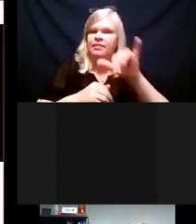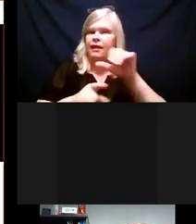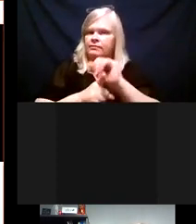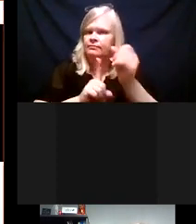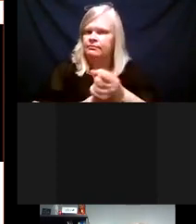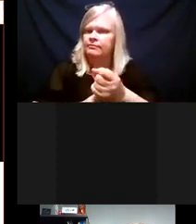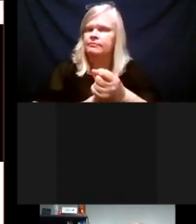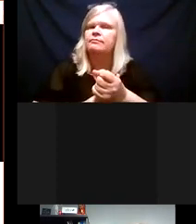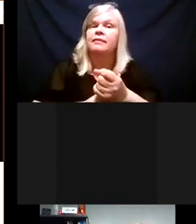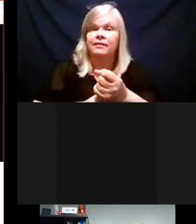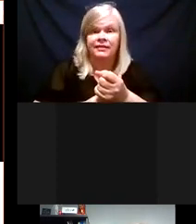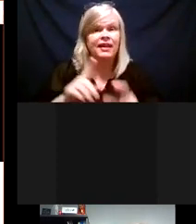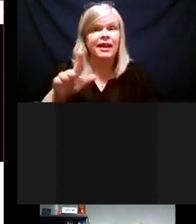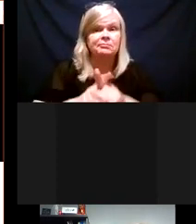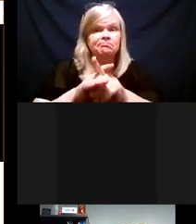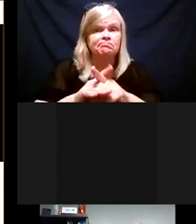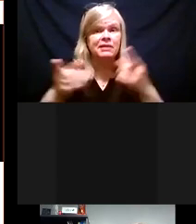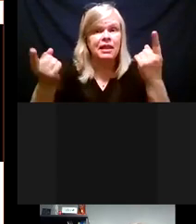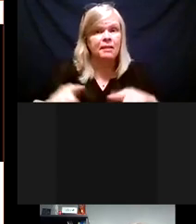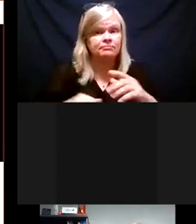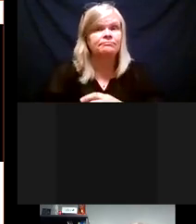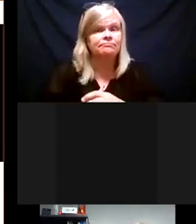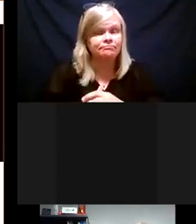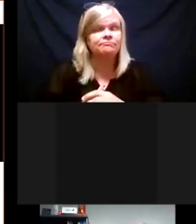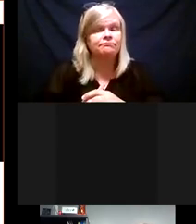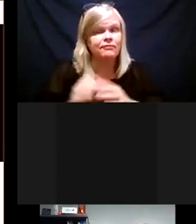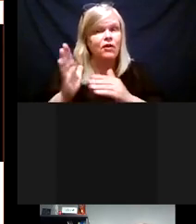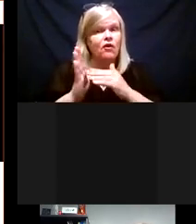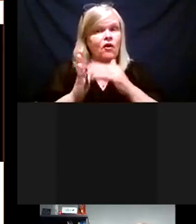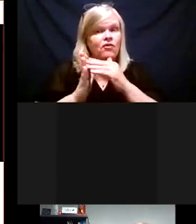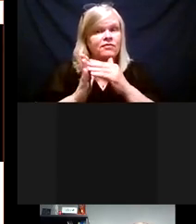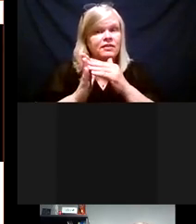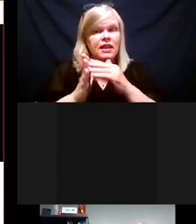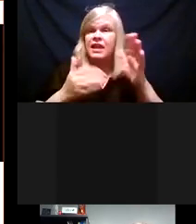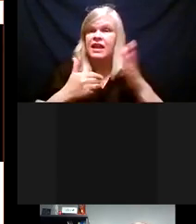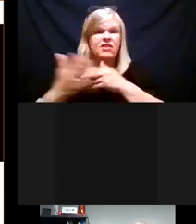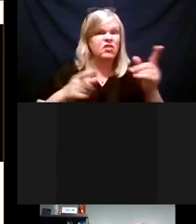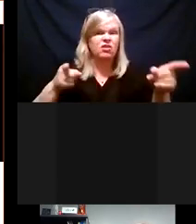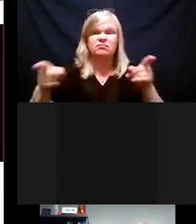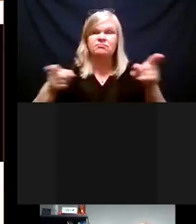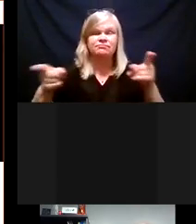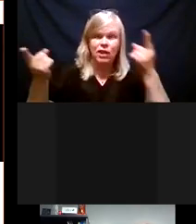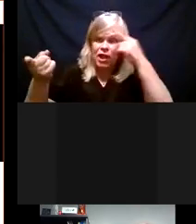KIND OF THING. IT DOES HAPPEN QUITE A BIT. IT COULD BE TOTALLY CONSENSUAL AMONG THE PARTIES.